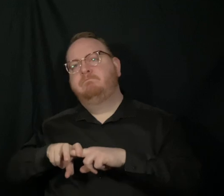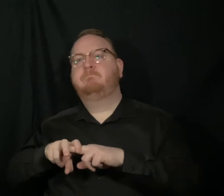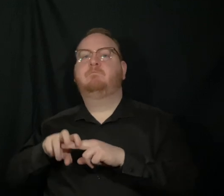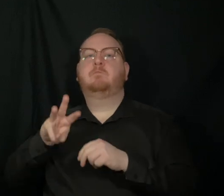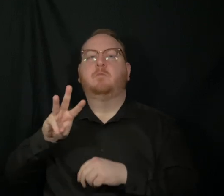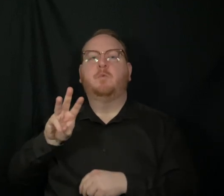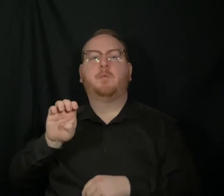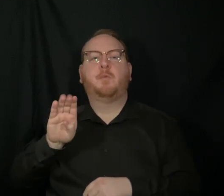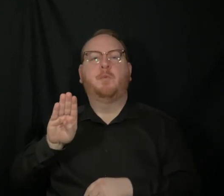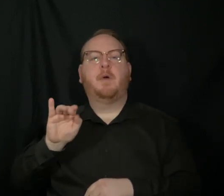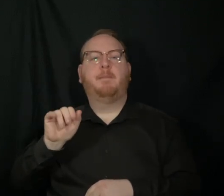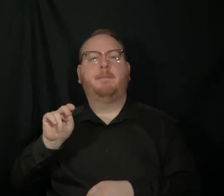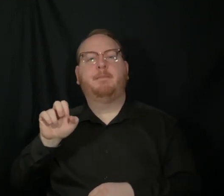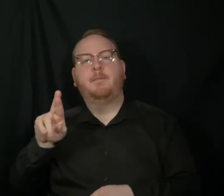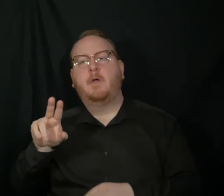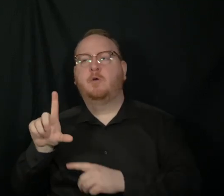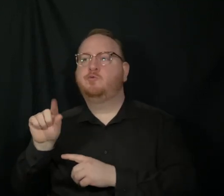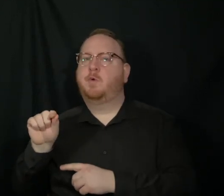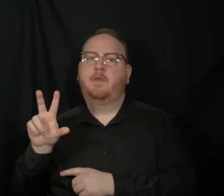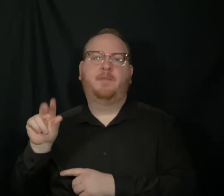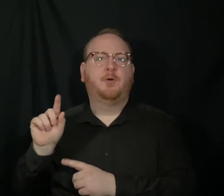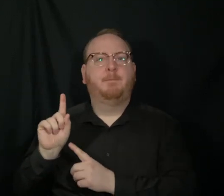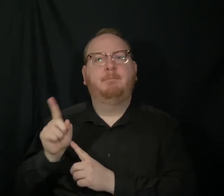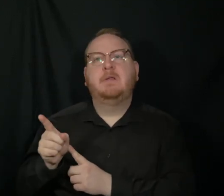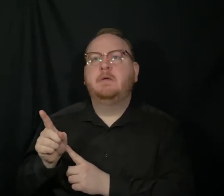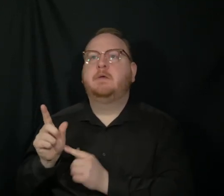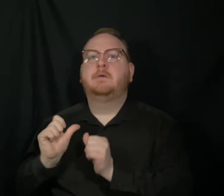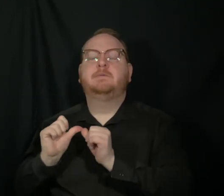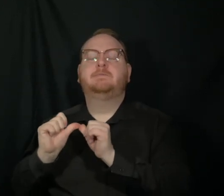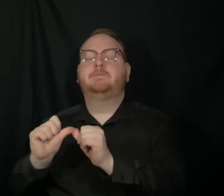for 20/30 minutes. So we thought we put together a short little